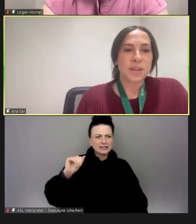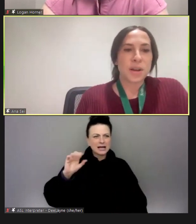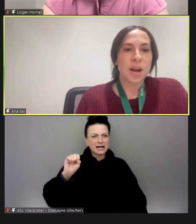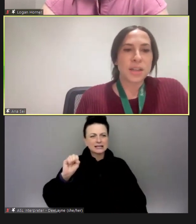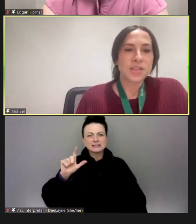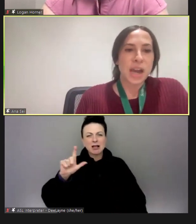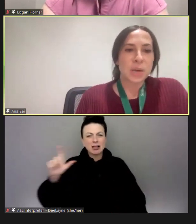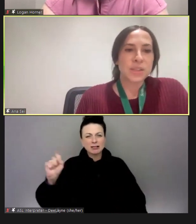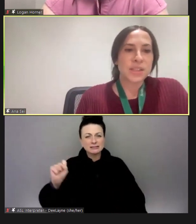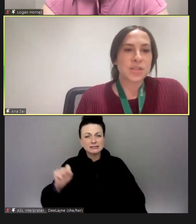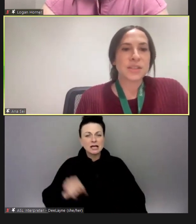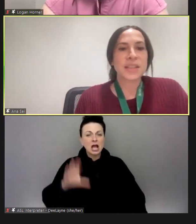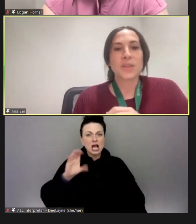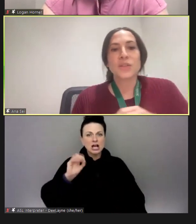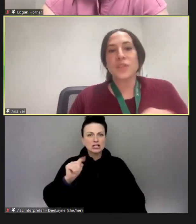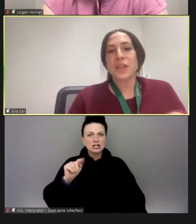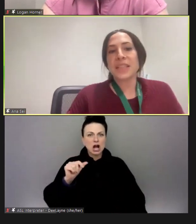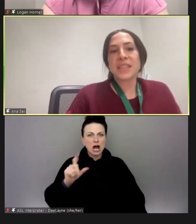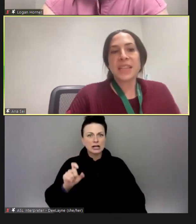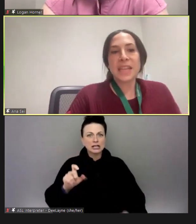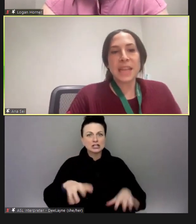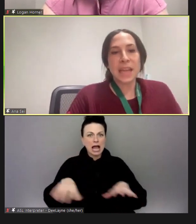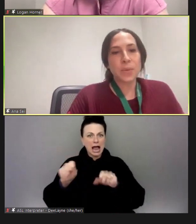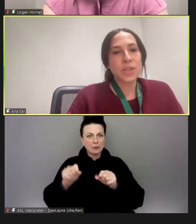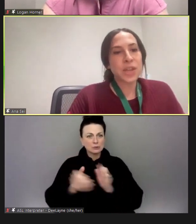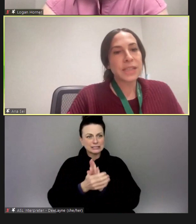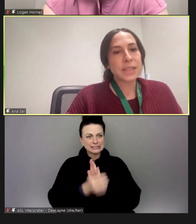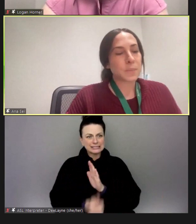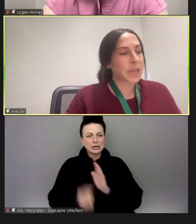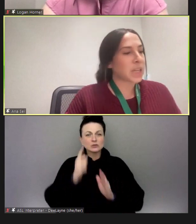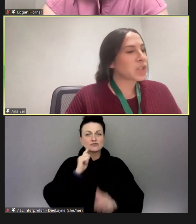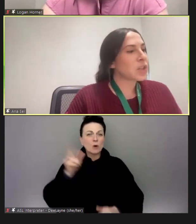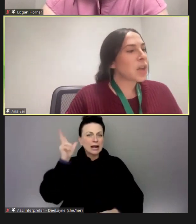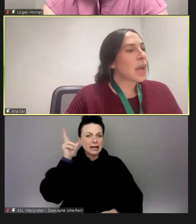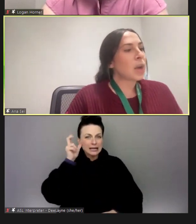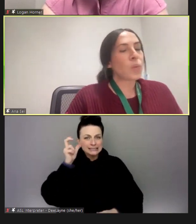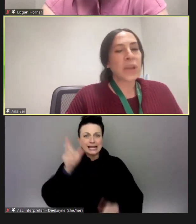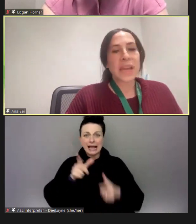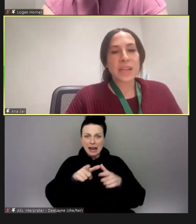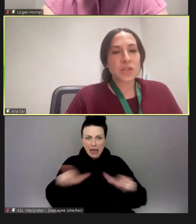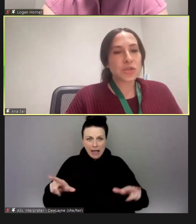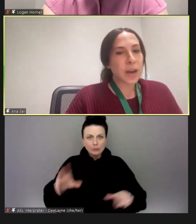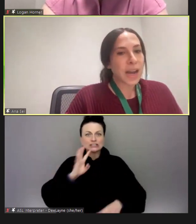cottage acquisition skills for listening